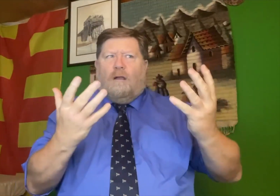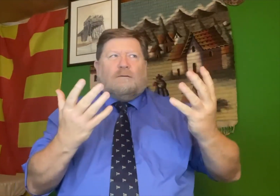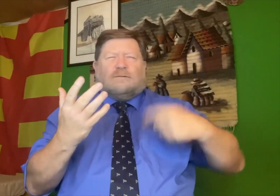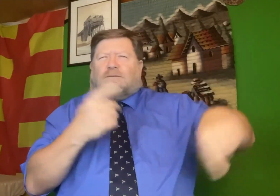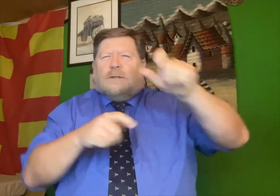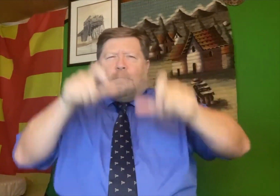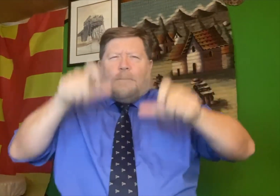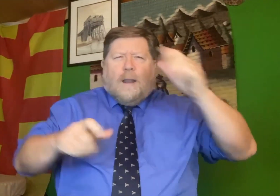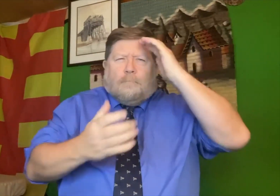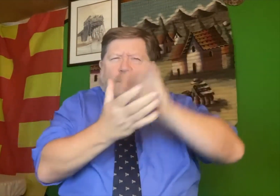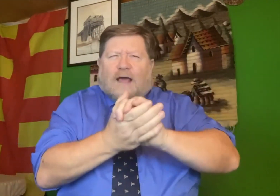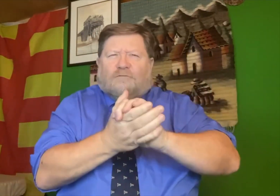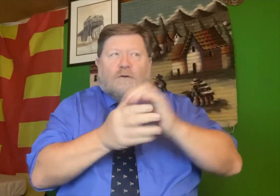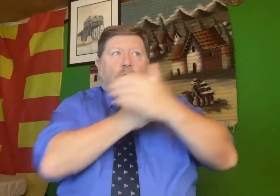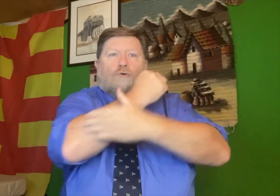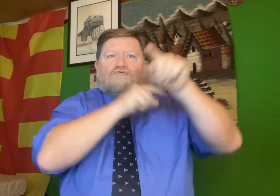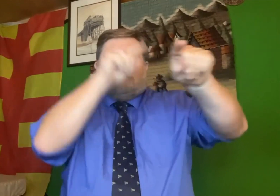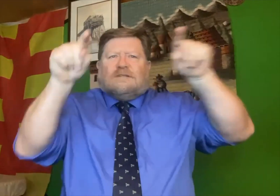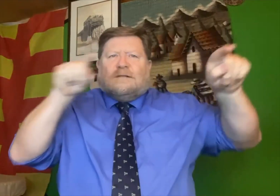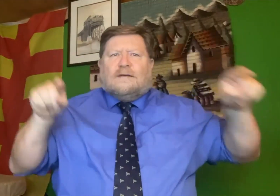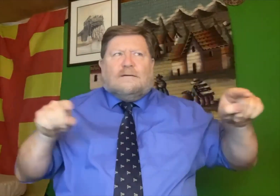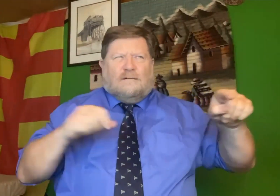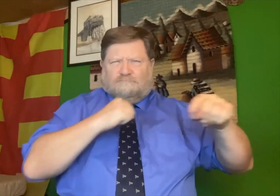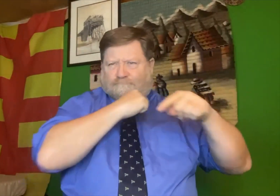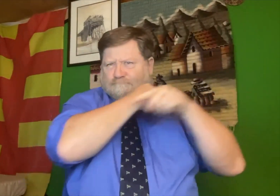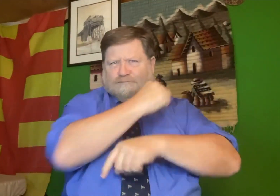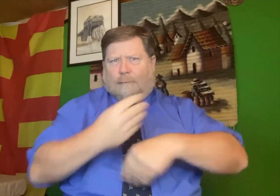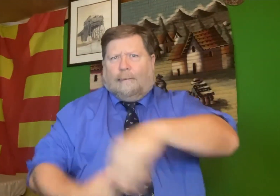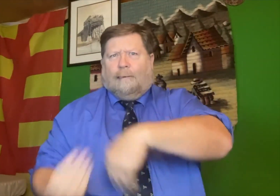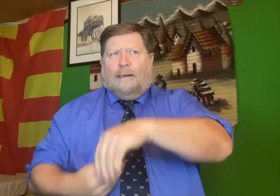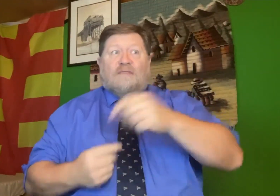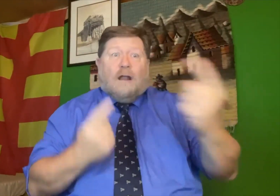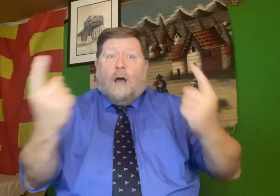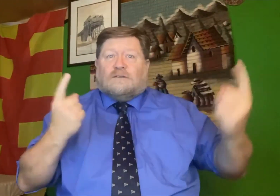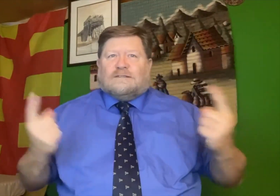Some people believe that some countries are more corrupt than others.